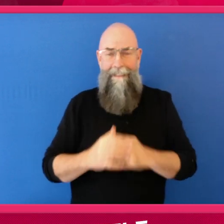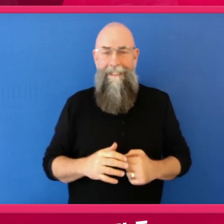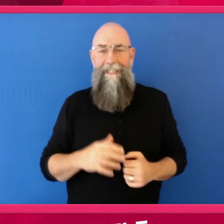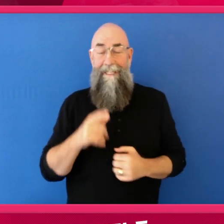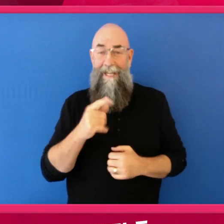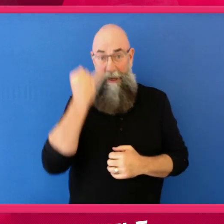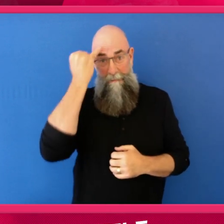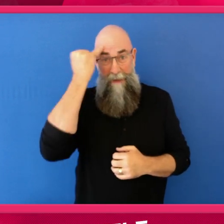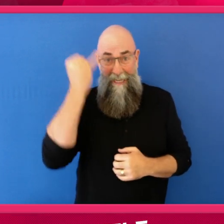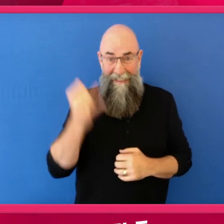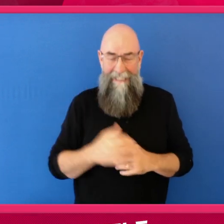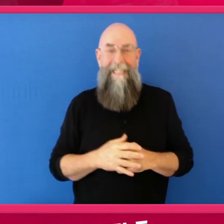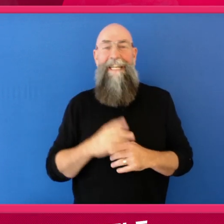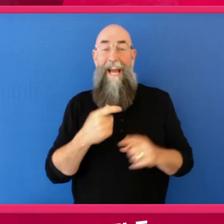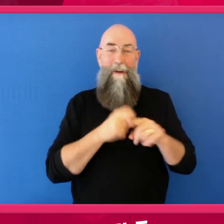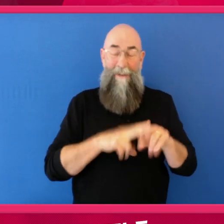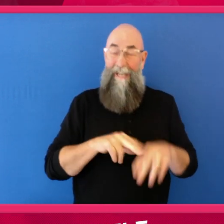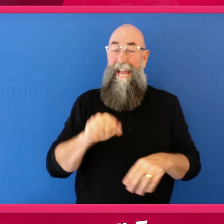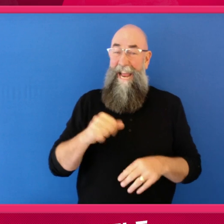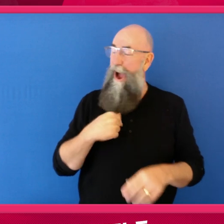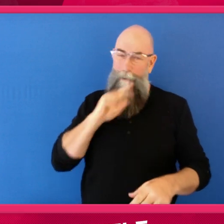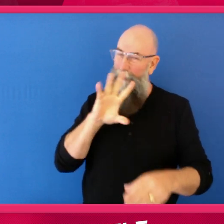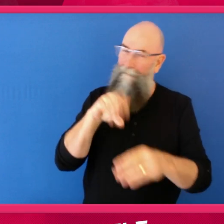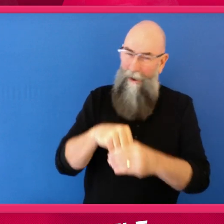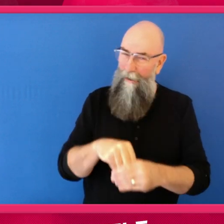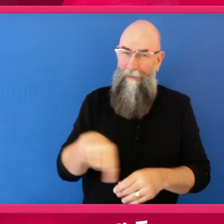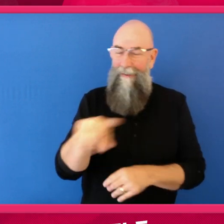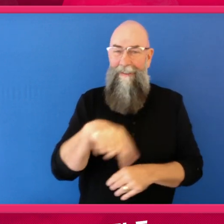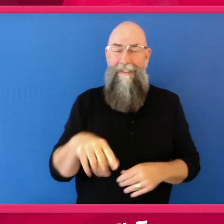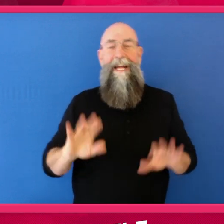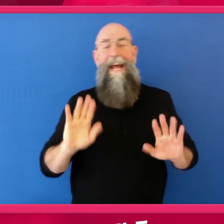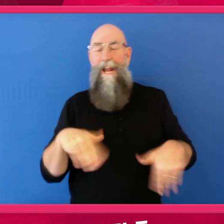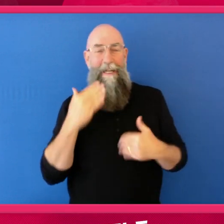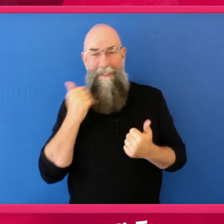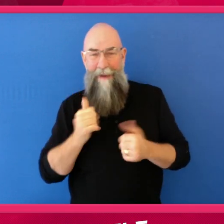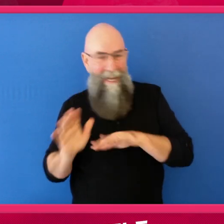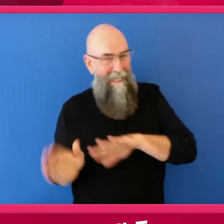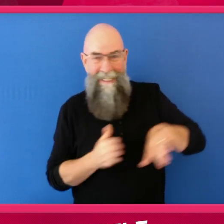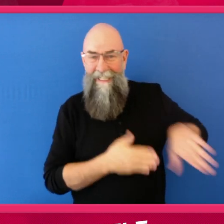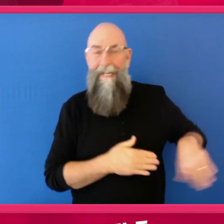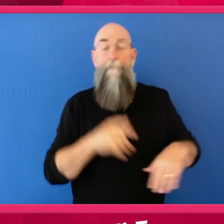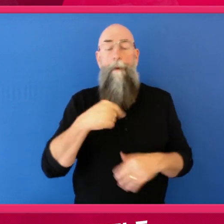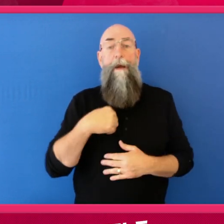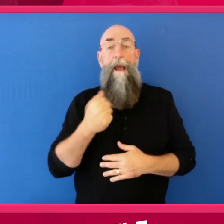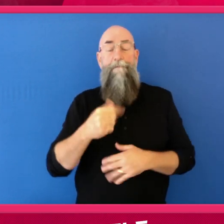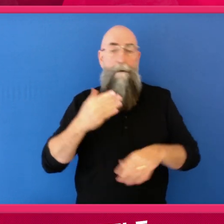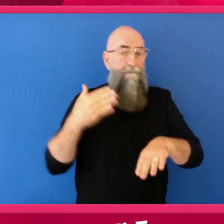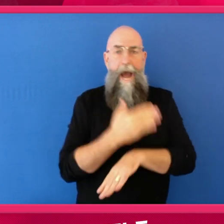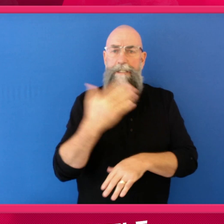Georgie Tunny: That's true. 'We're the four best friends that anyone could have'. Um, guys, let's do this. We're going to get into Fast Five. Are you ready?